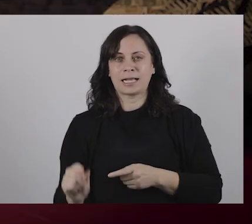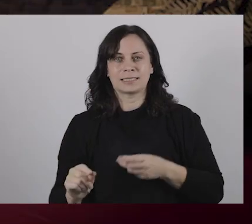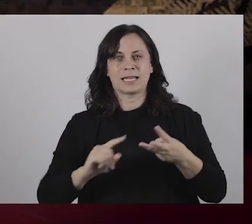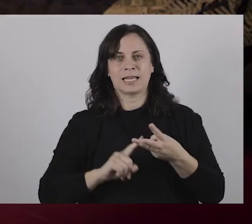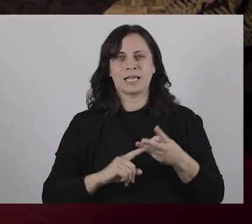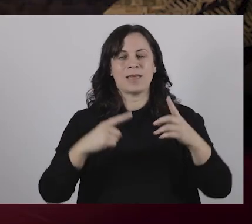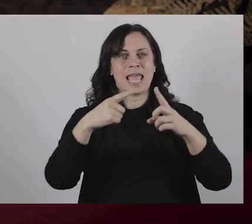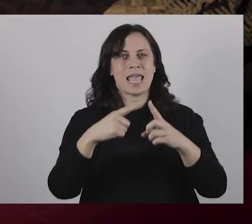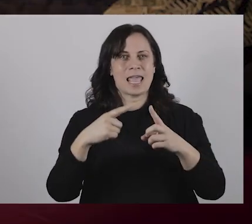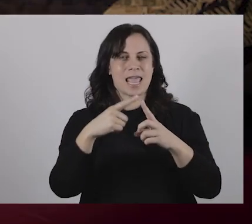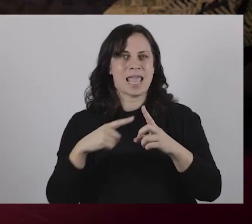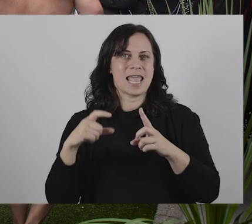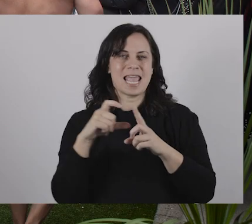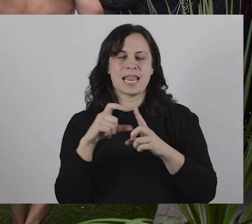and to Edinburgh Games...